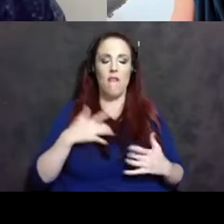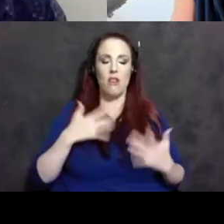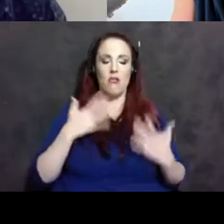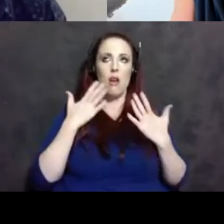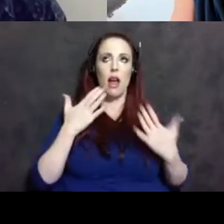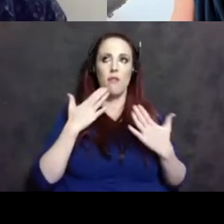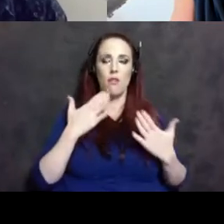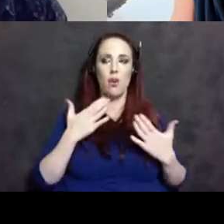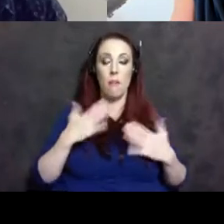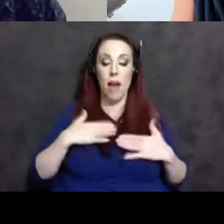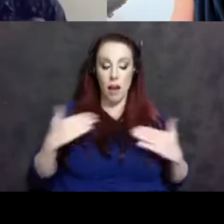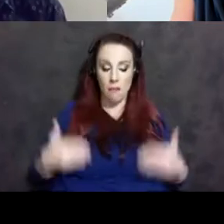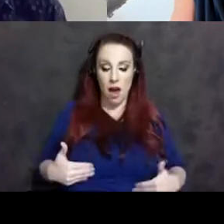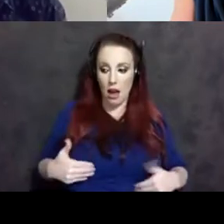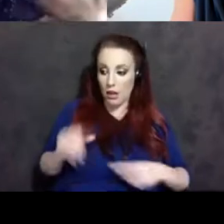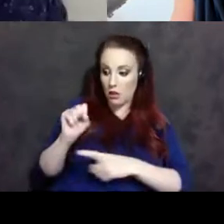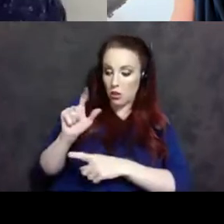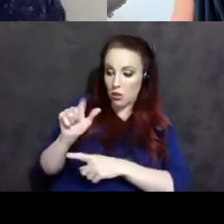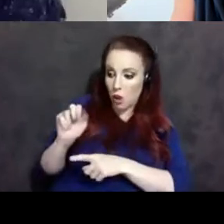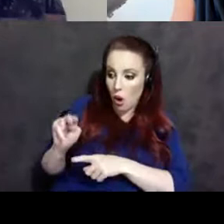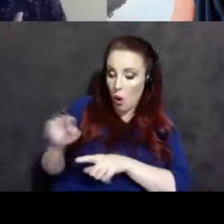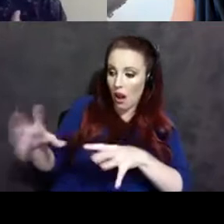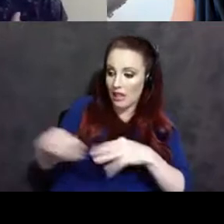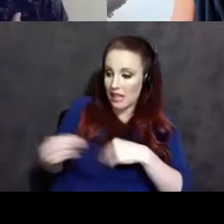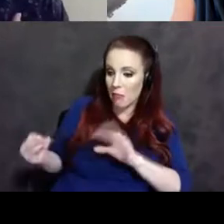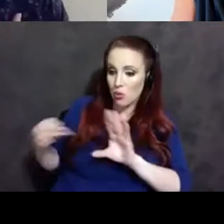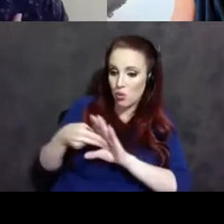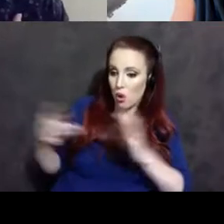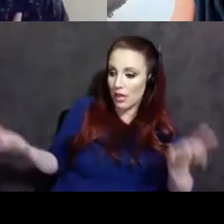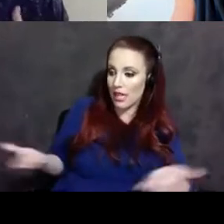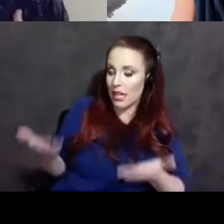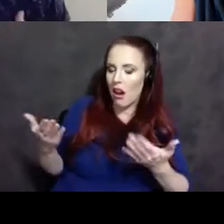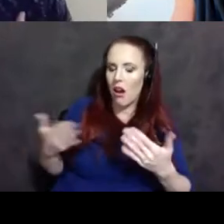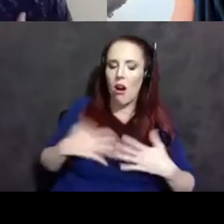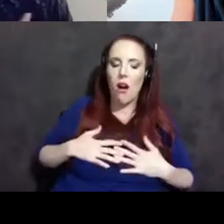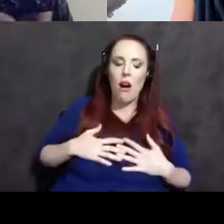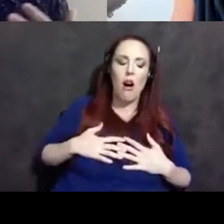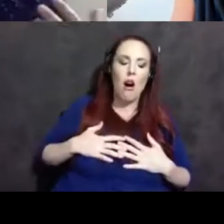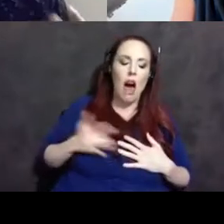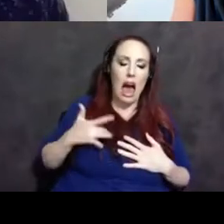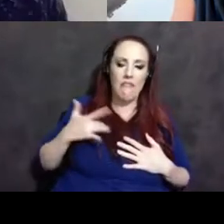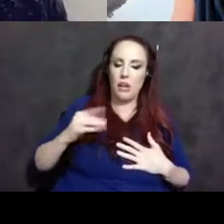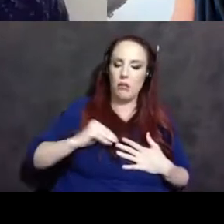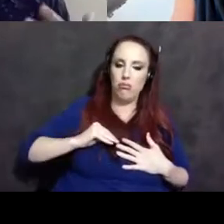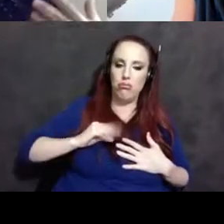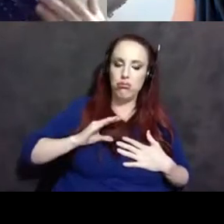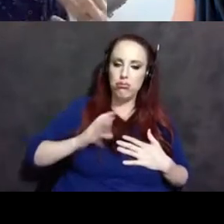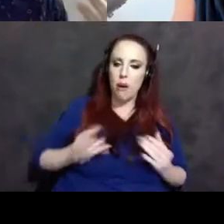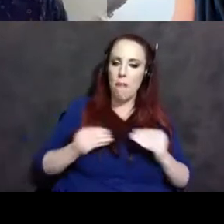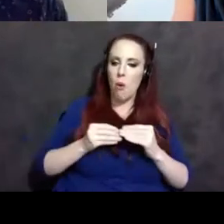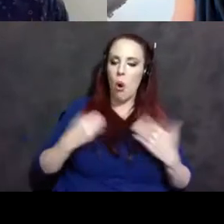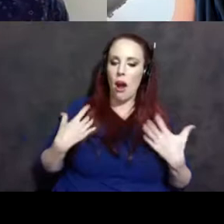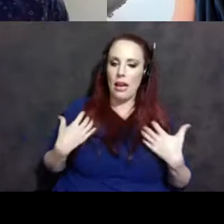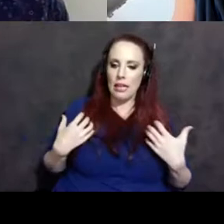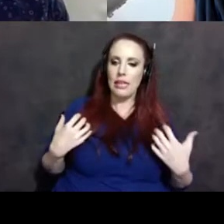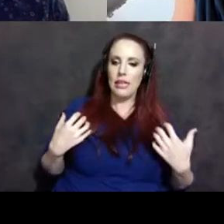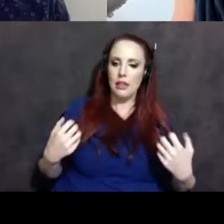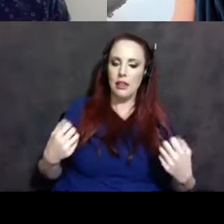Sloan accepting and being there, I feel so much bigger and healed and I feel supported